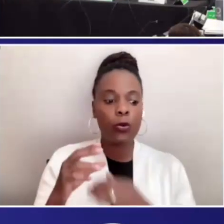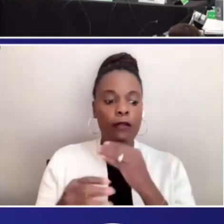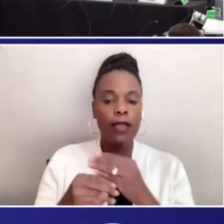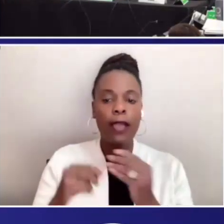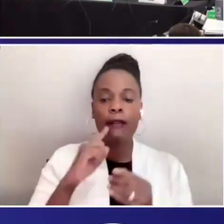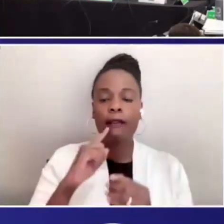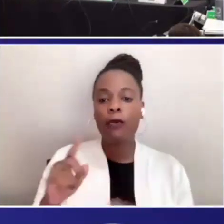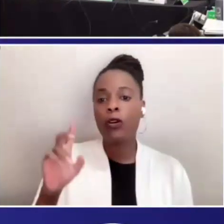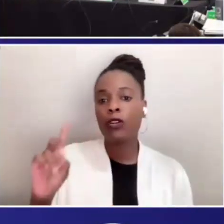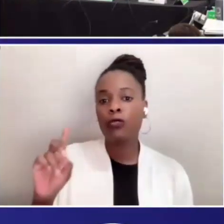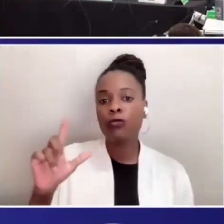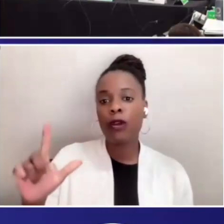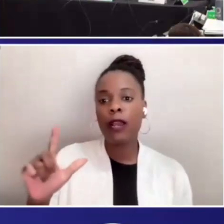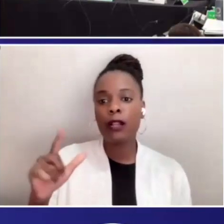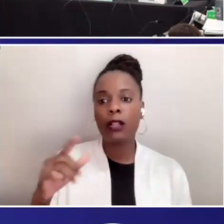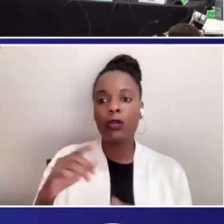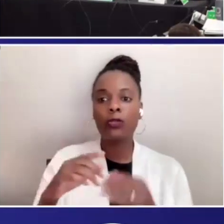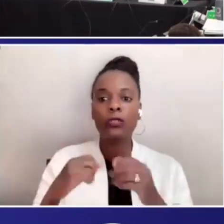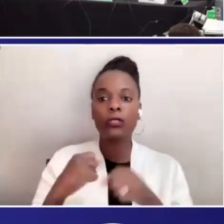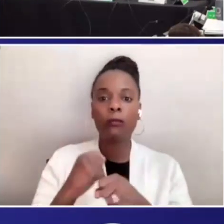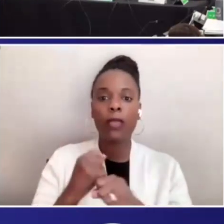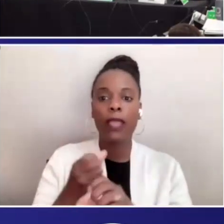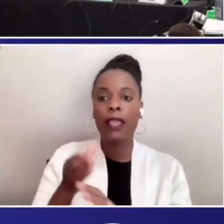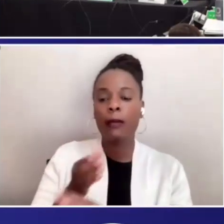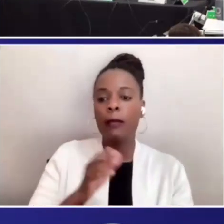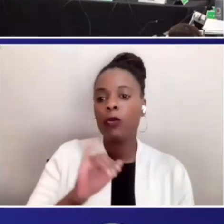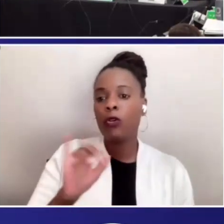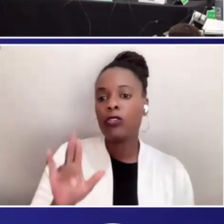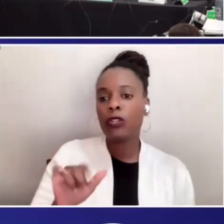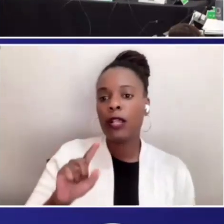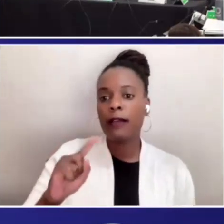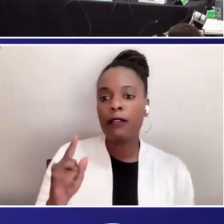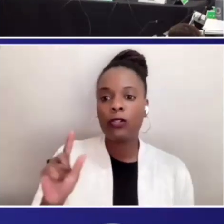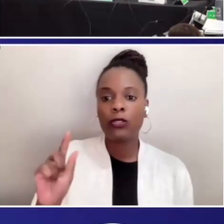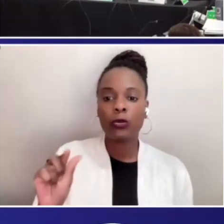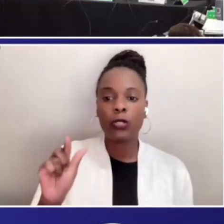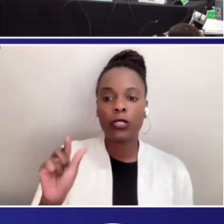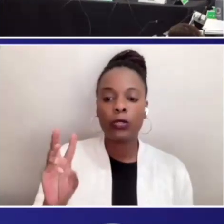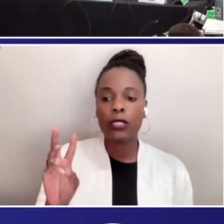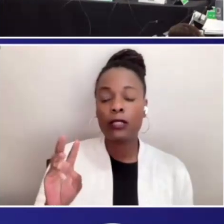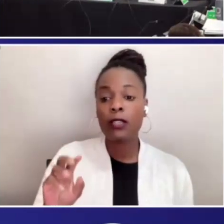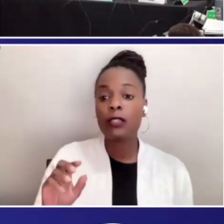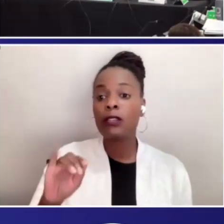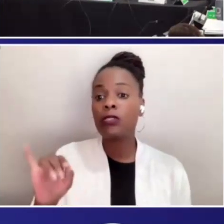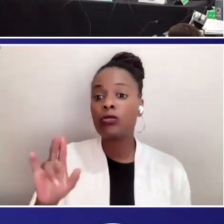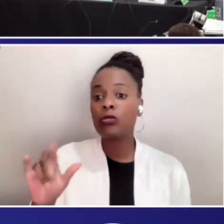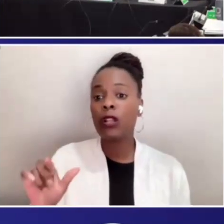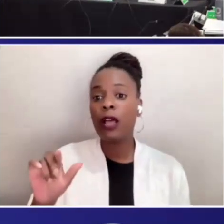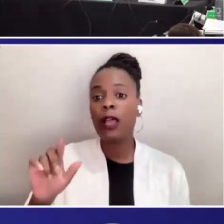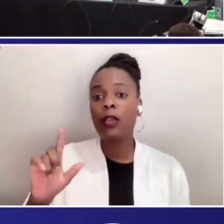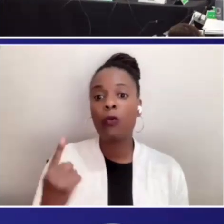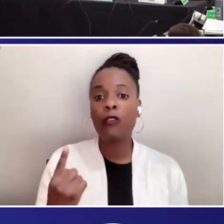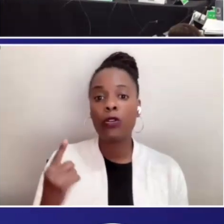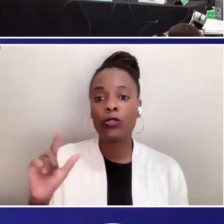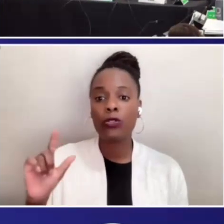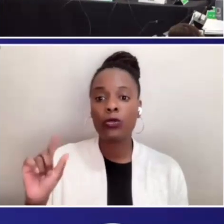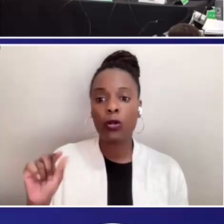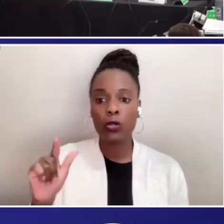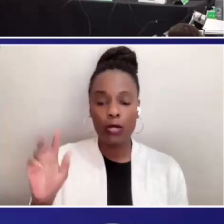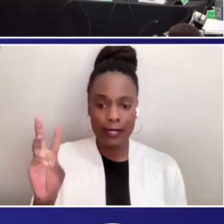July 1, 1 26 -- July 1, 2026. We've added paragraph five,